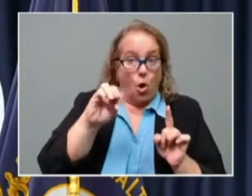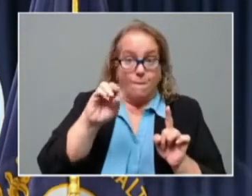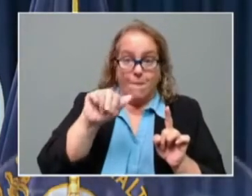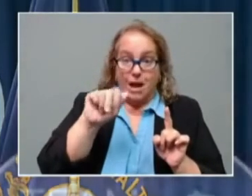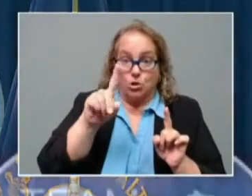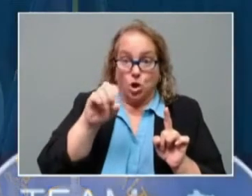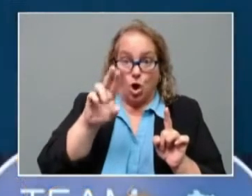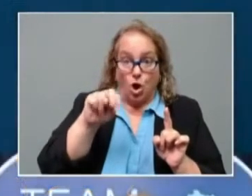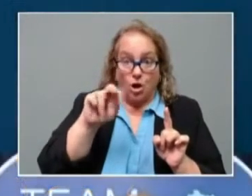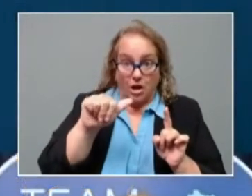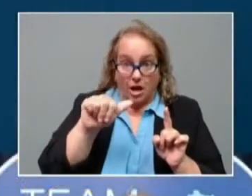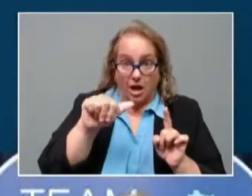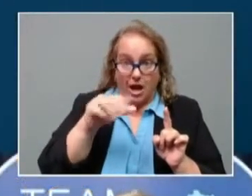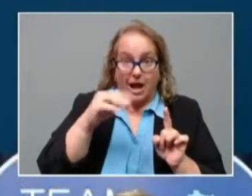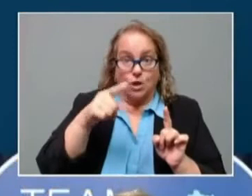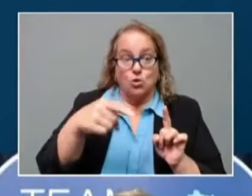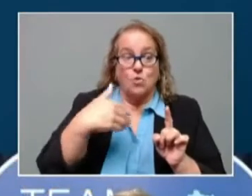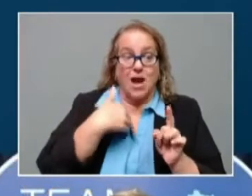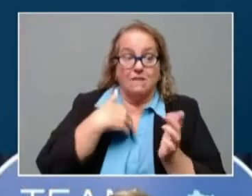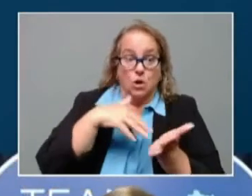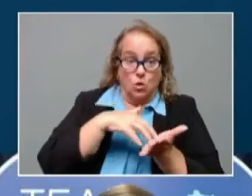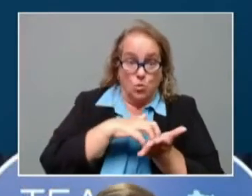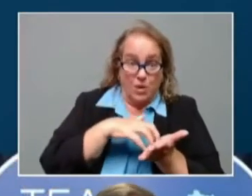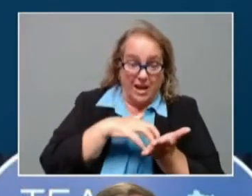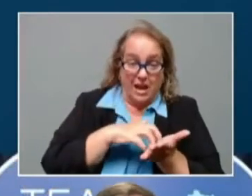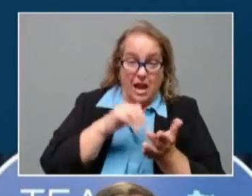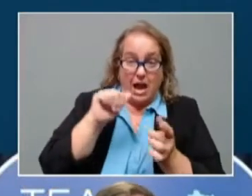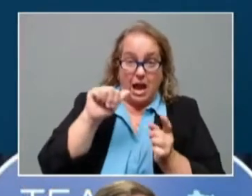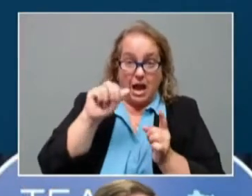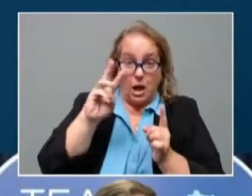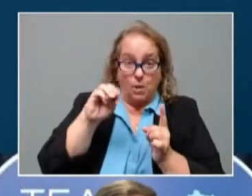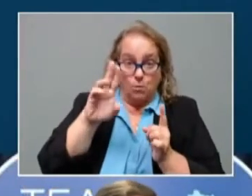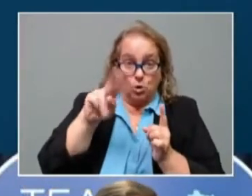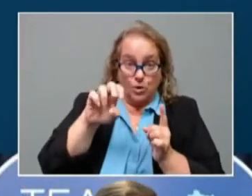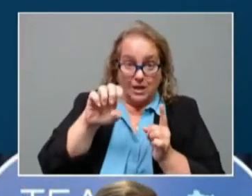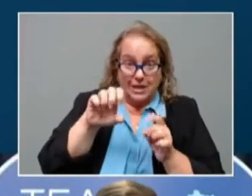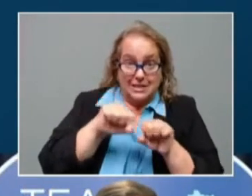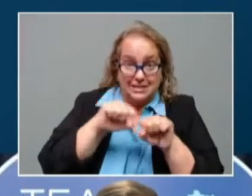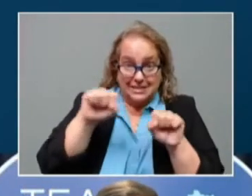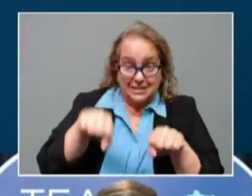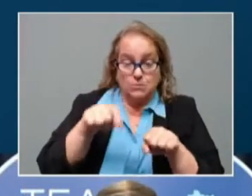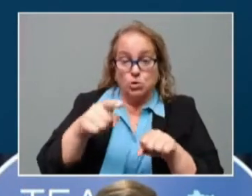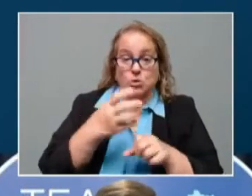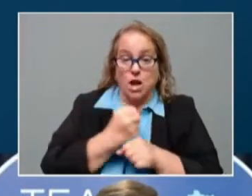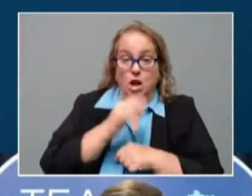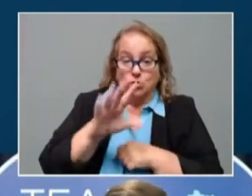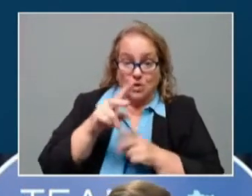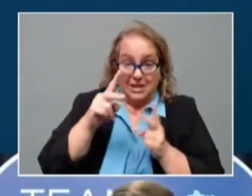weakened immune system and you got your second shot. Remember because these are